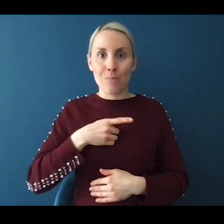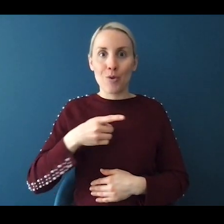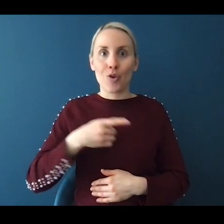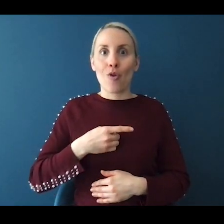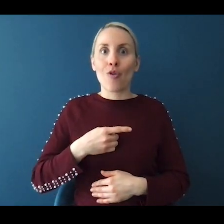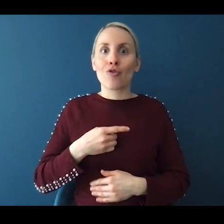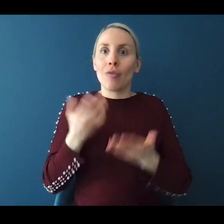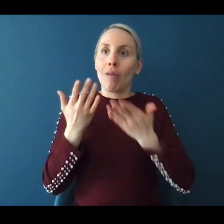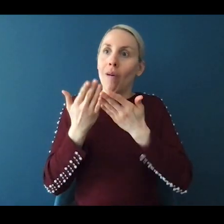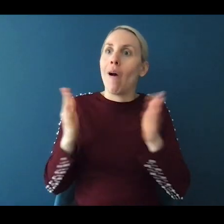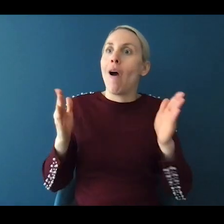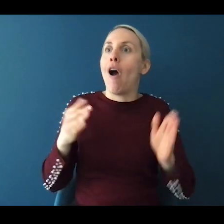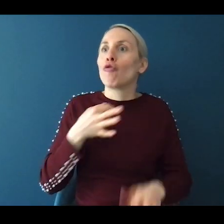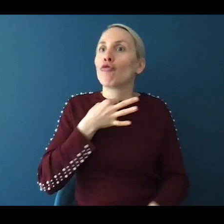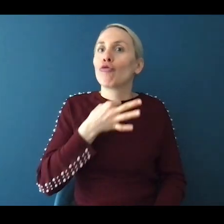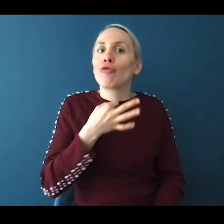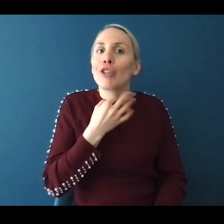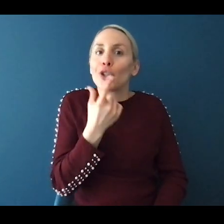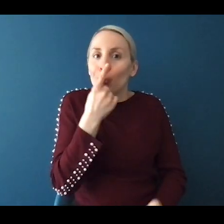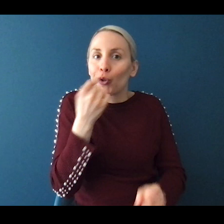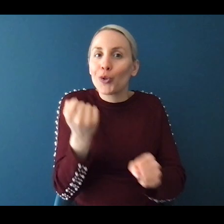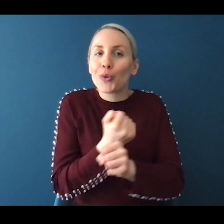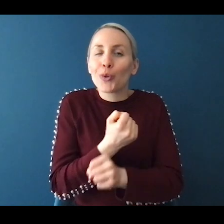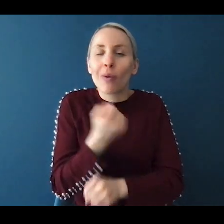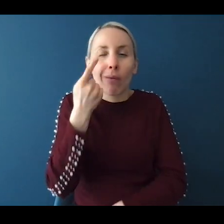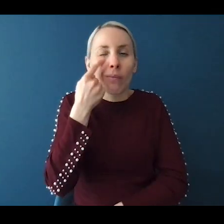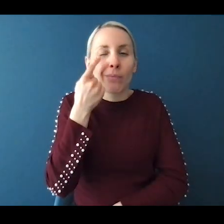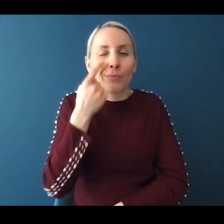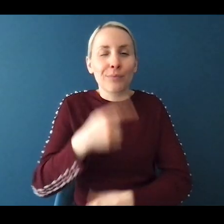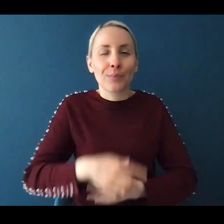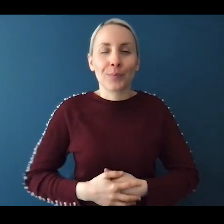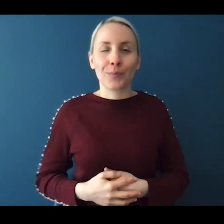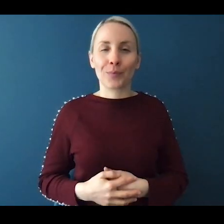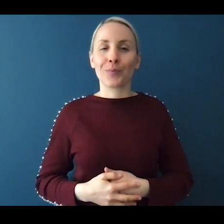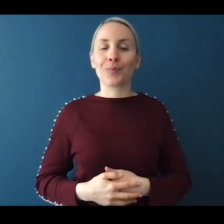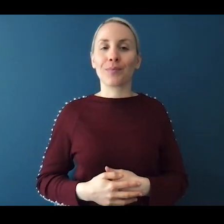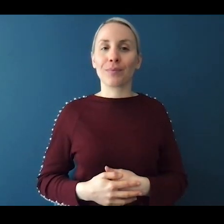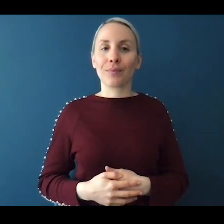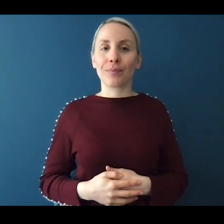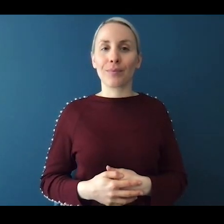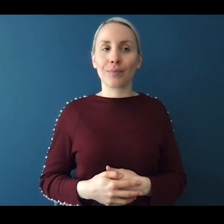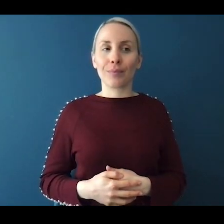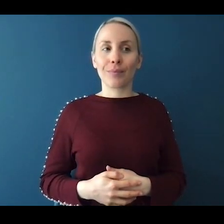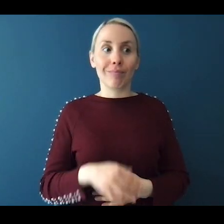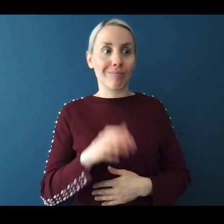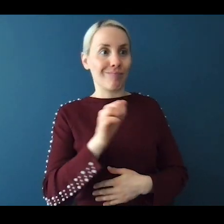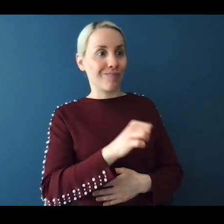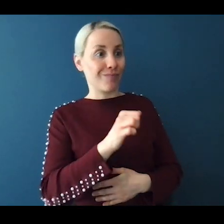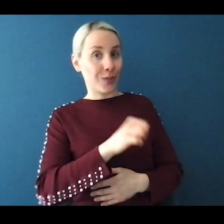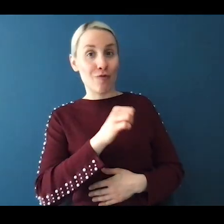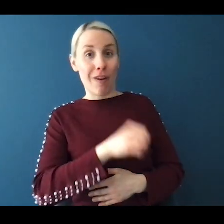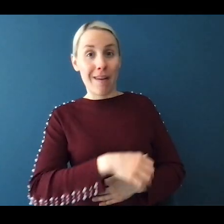within it. Yeah and actually yeah exactly I found that very that was something really